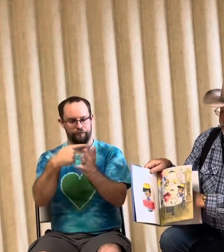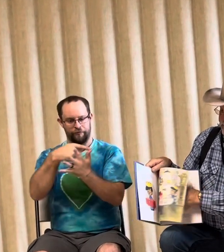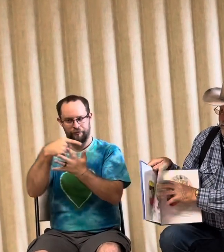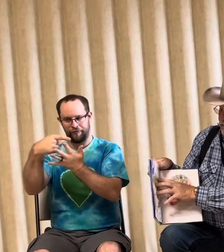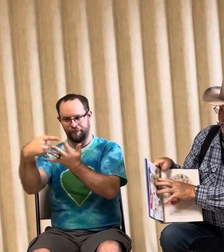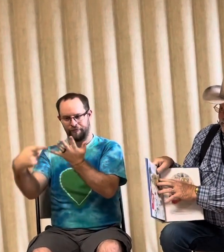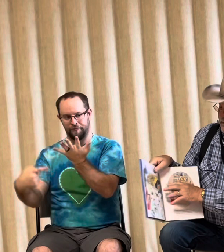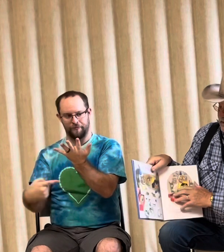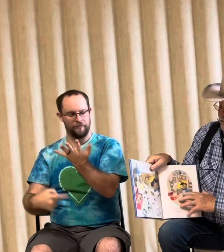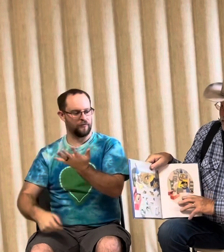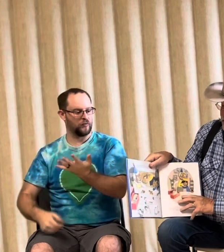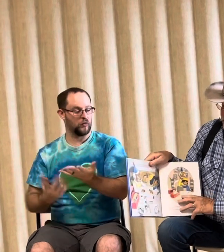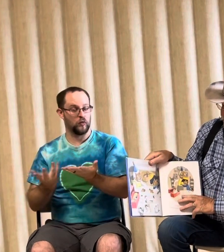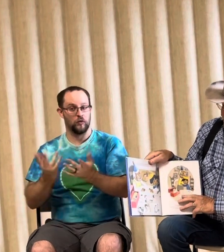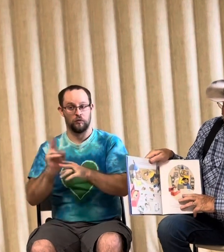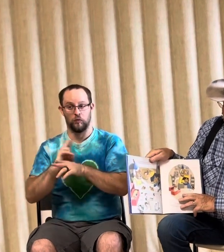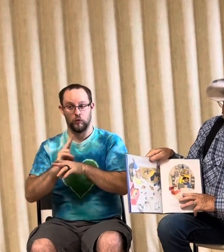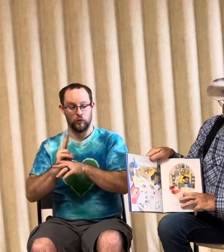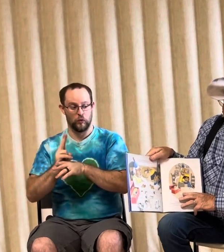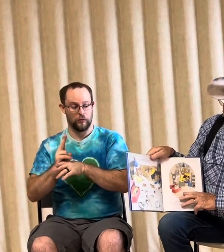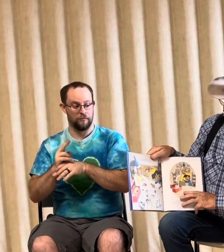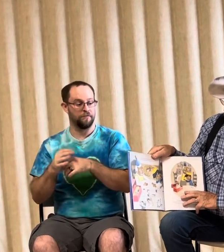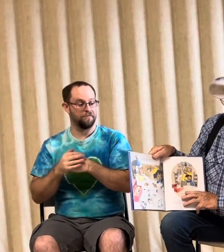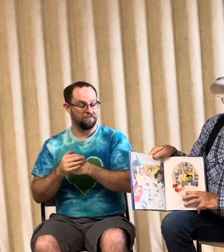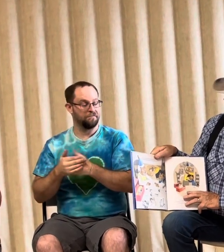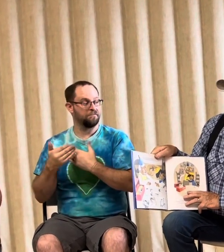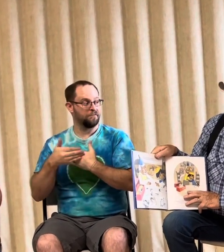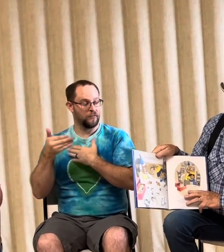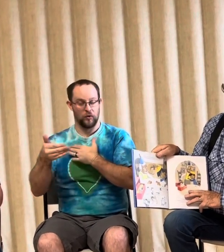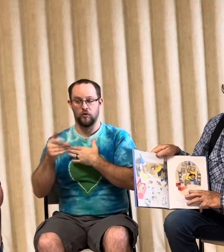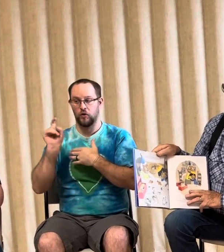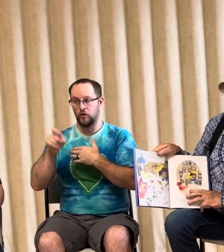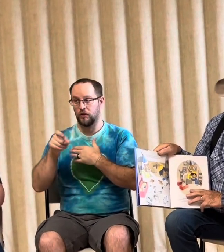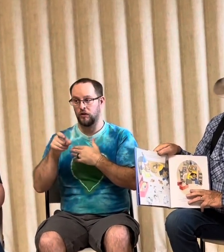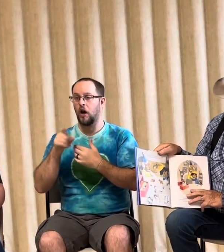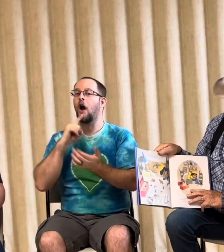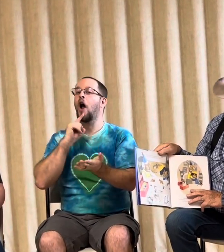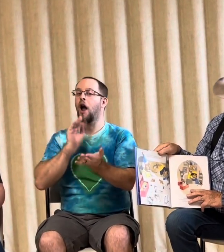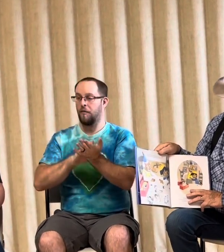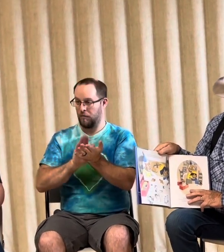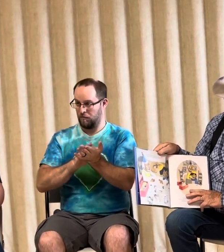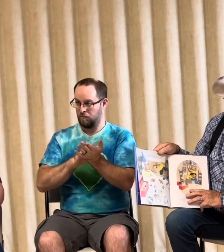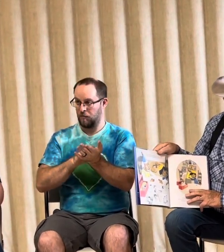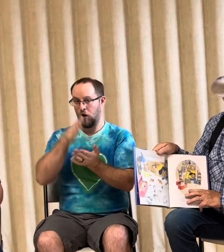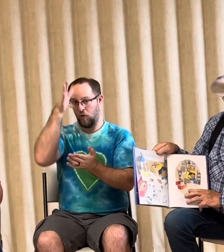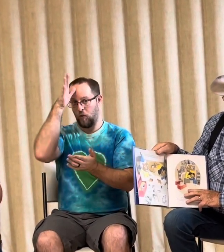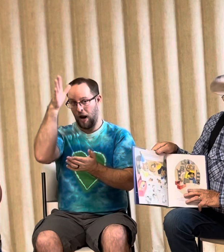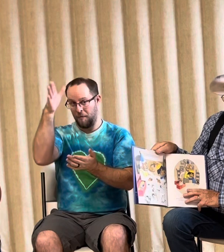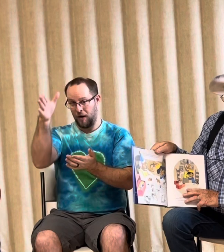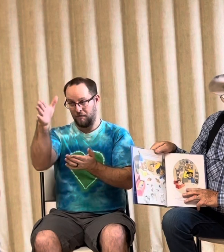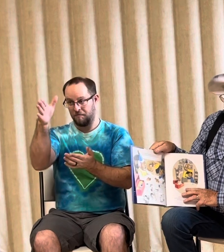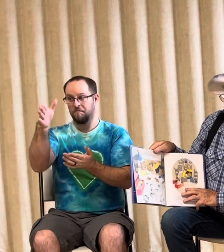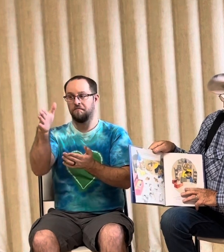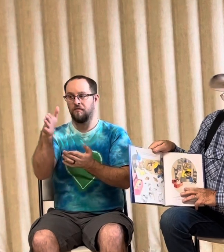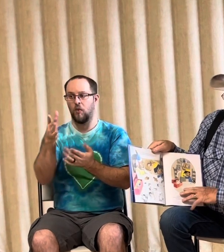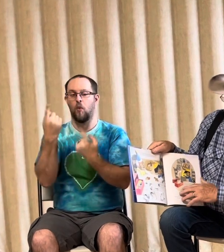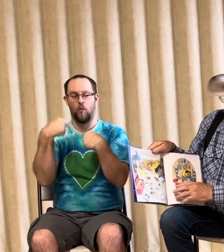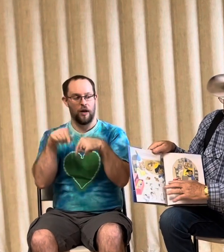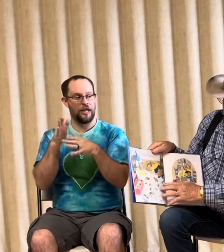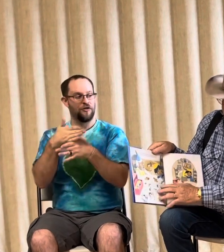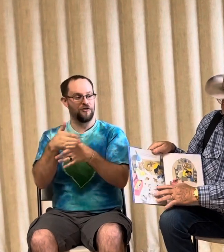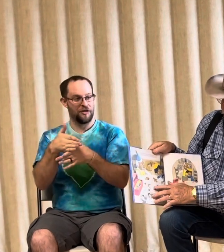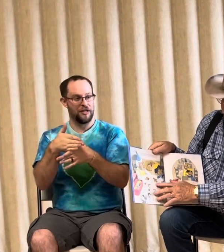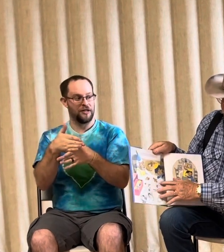show what could be used. Next, you should compliment Grandpa as he shares all his pictures